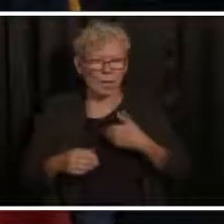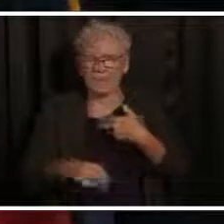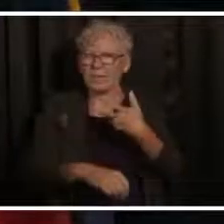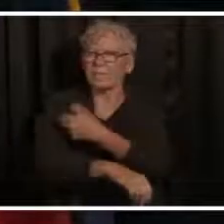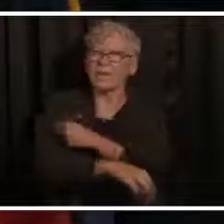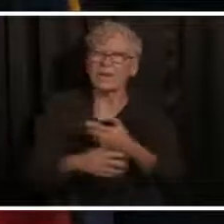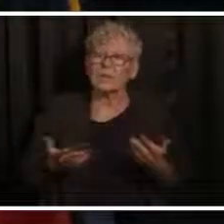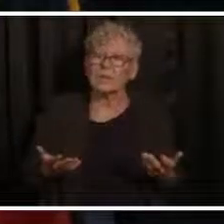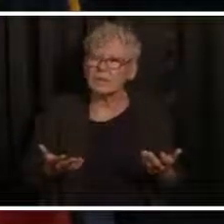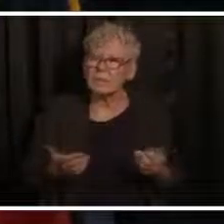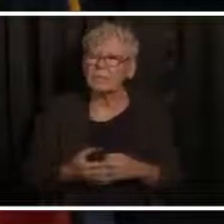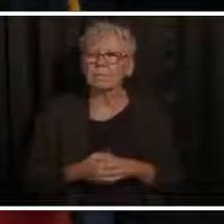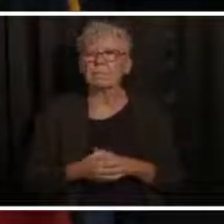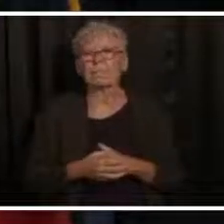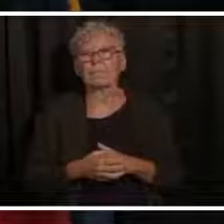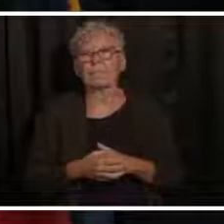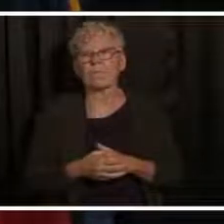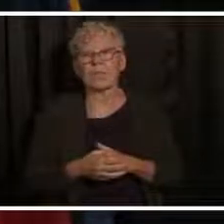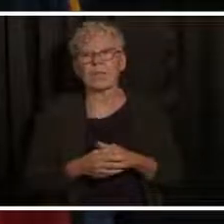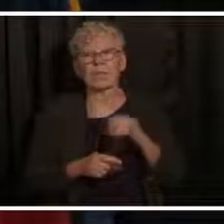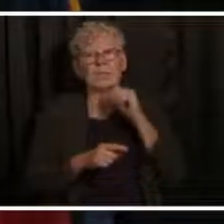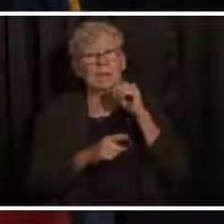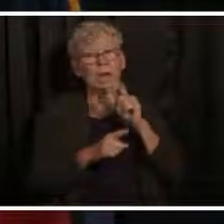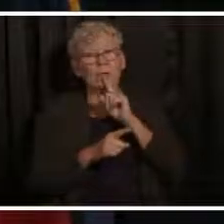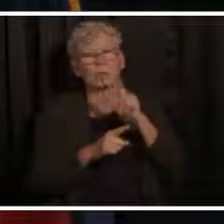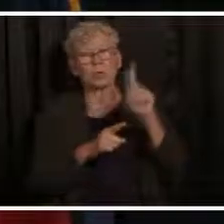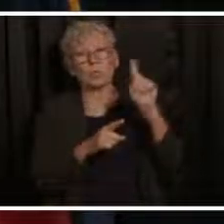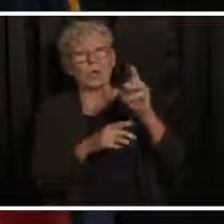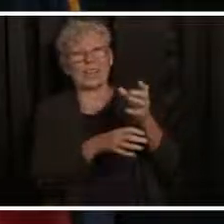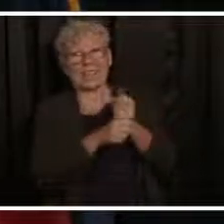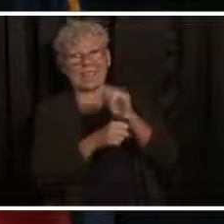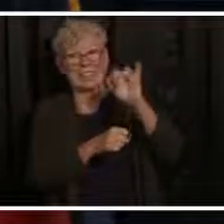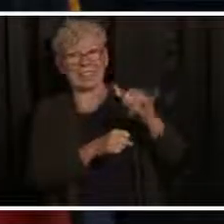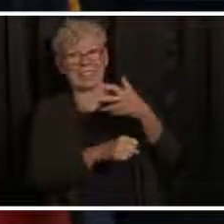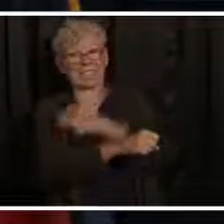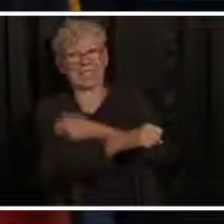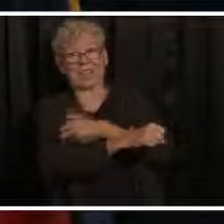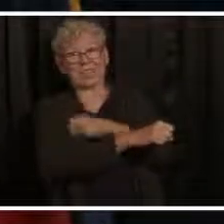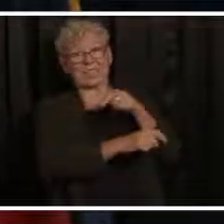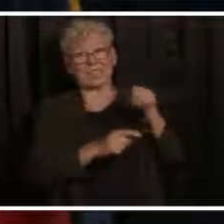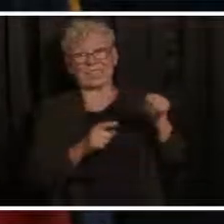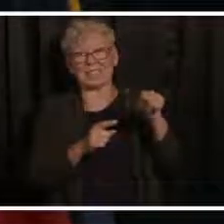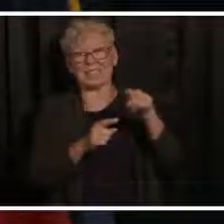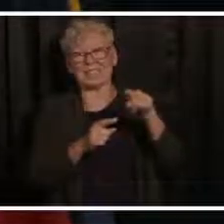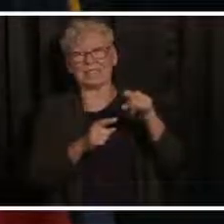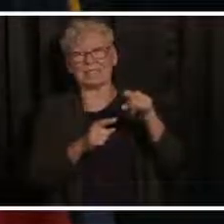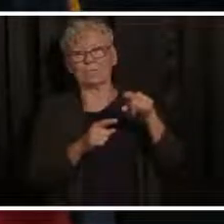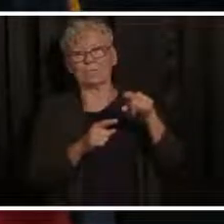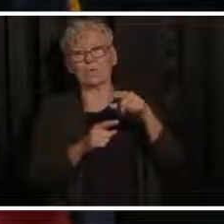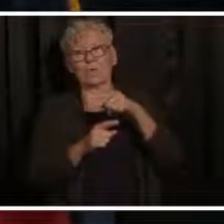is a higher vaccination rate. Uh it has been larger percentage increases in Western Colorado in parts of rural